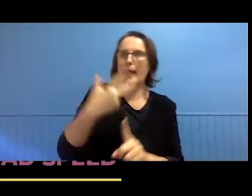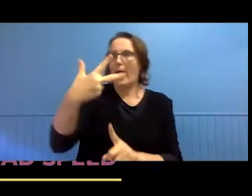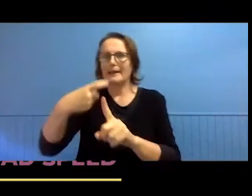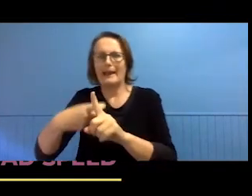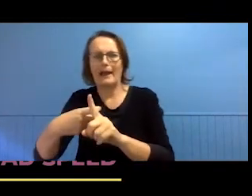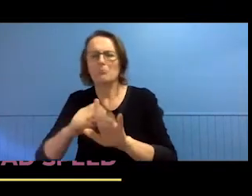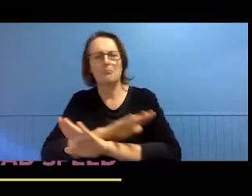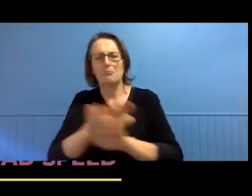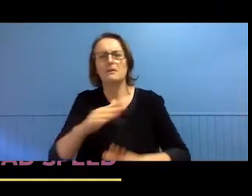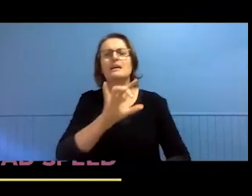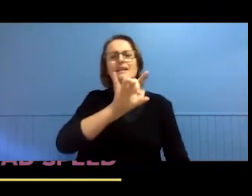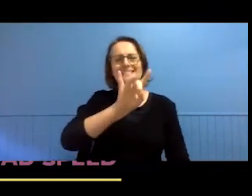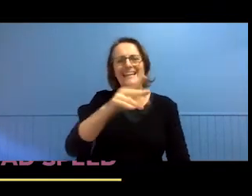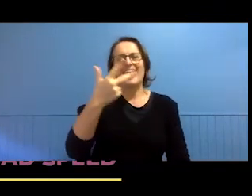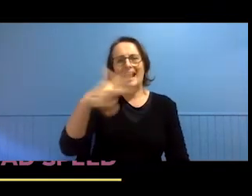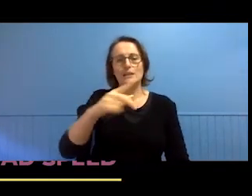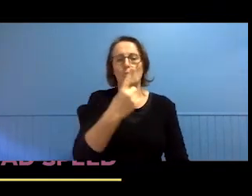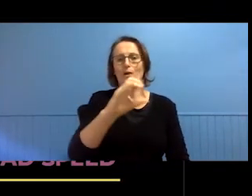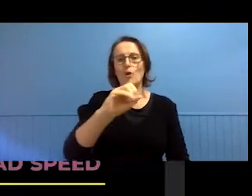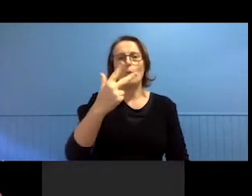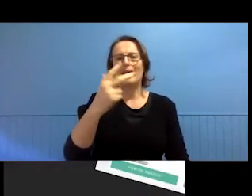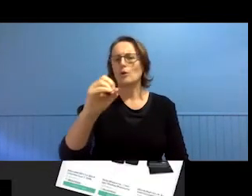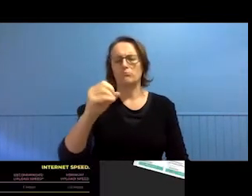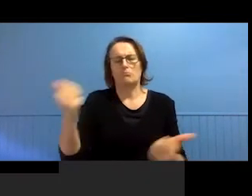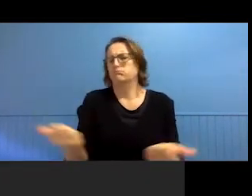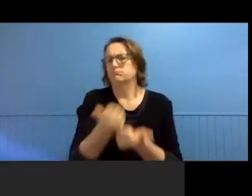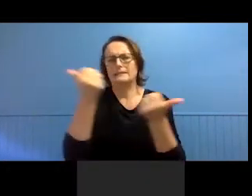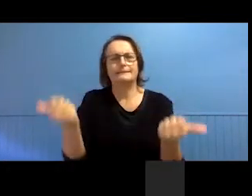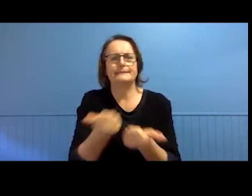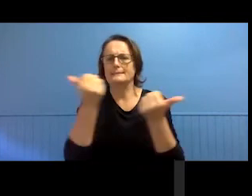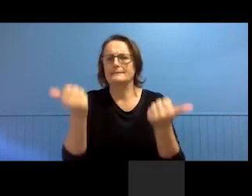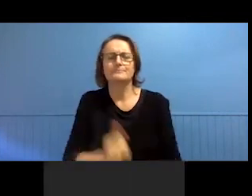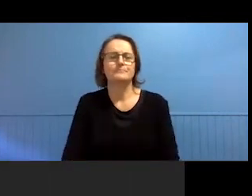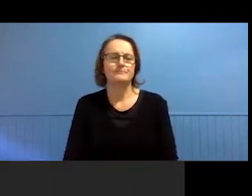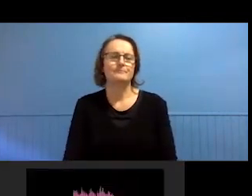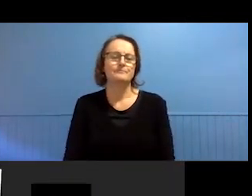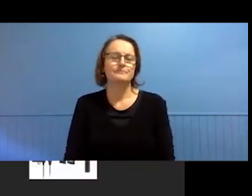is plenty for doing that. Let's move on to the next thing. The next thing